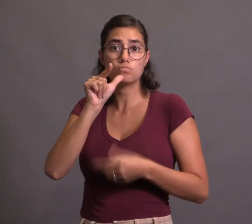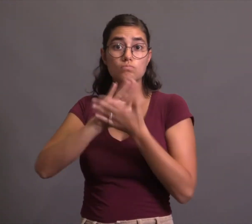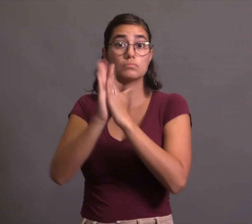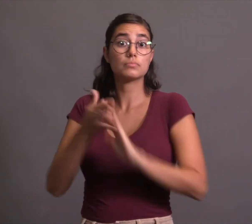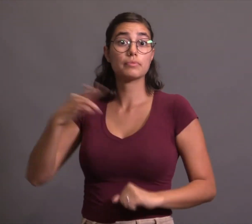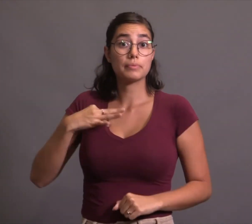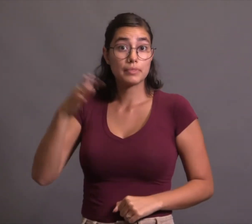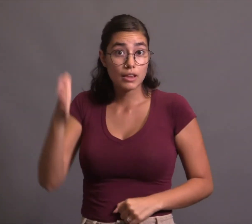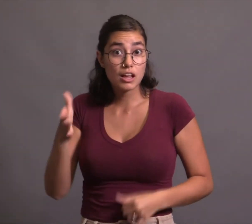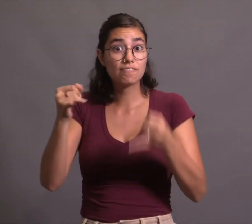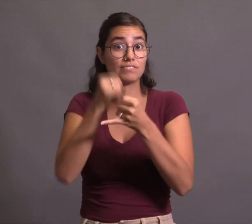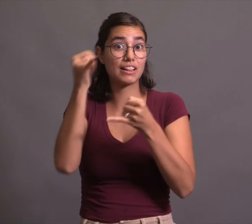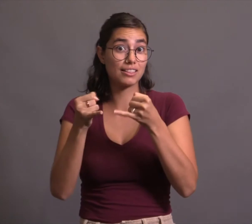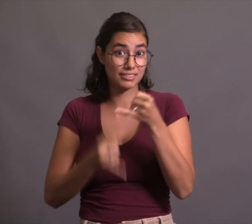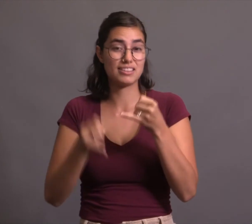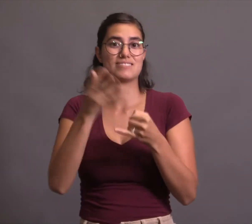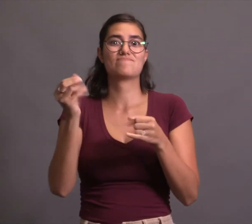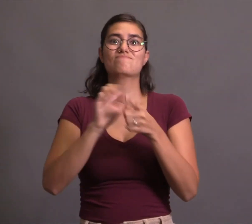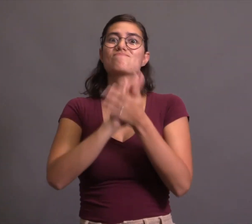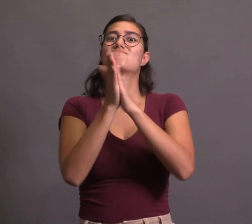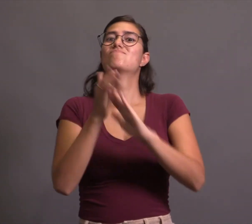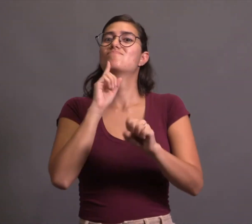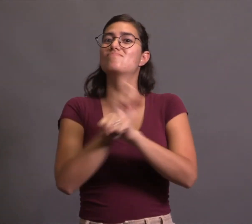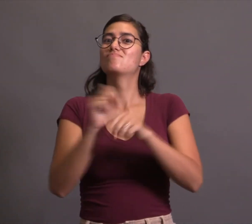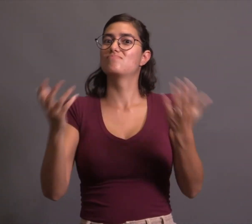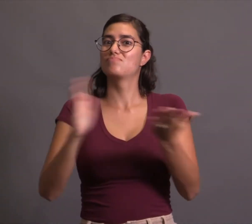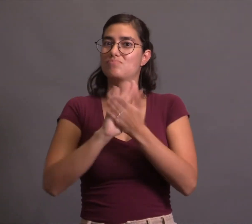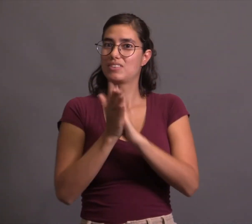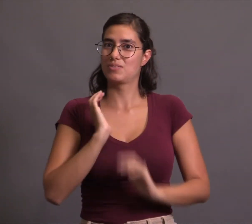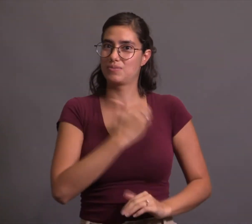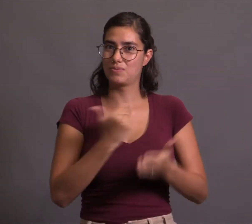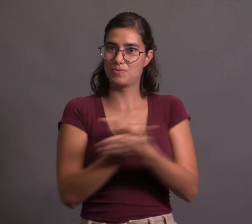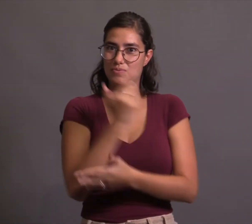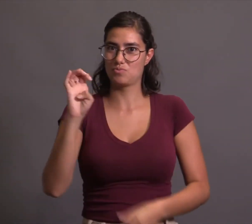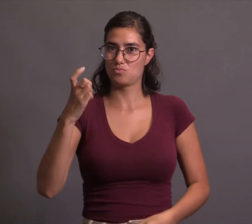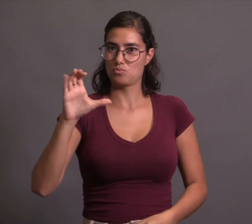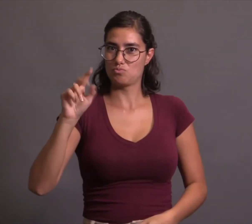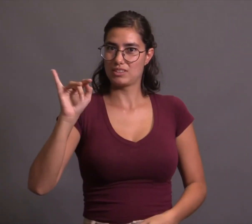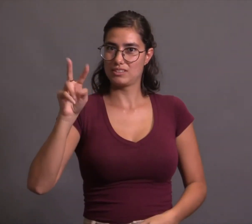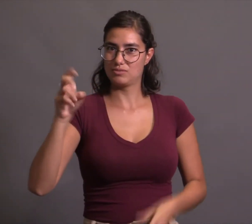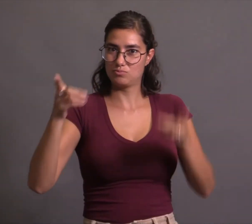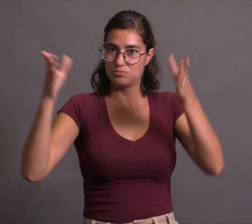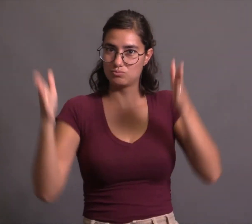finalists, ultimately, the new Executive Director.